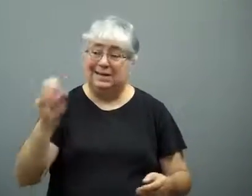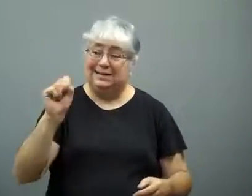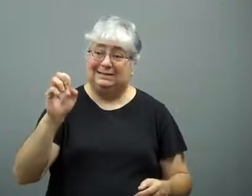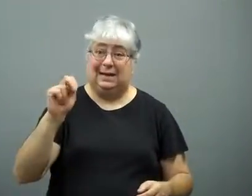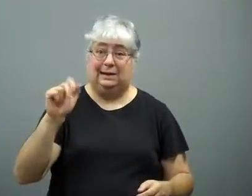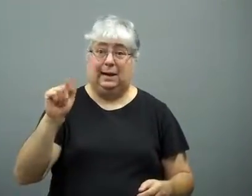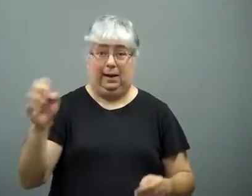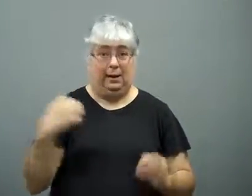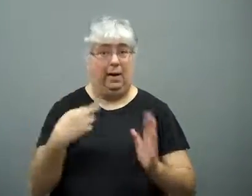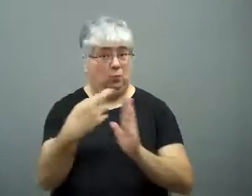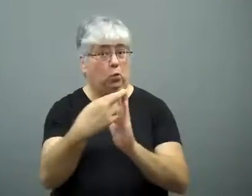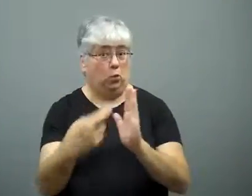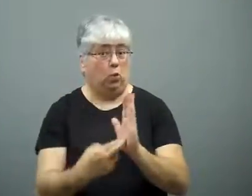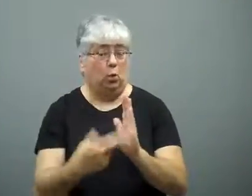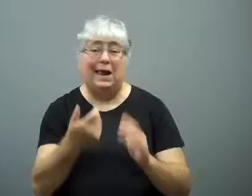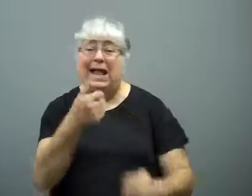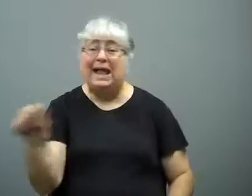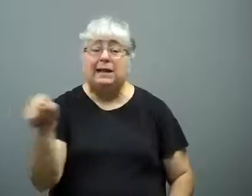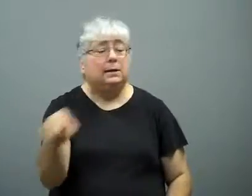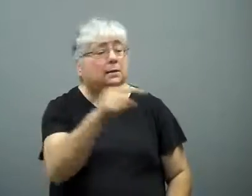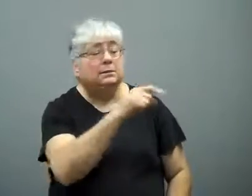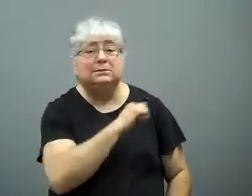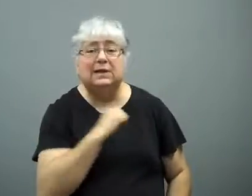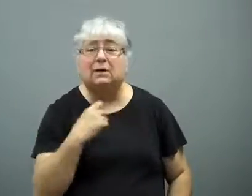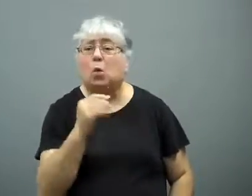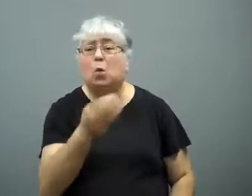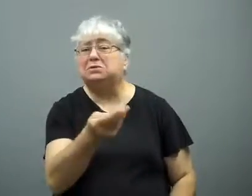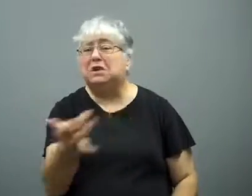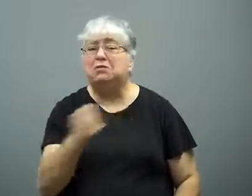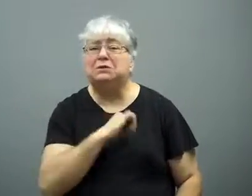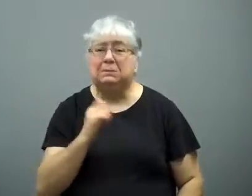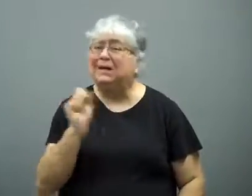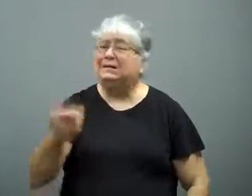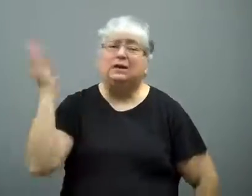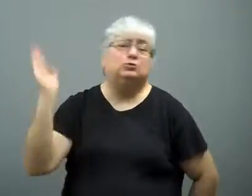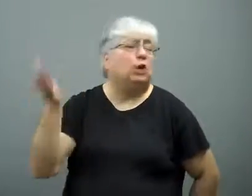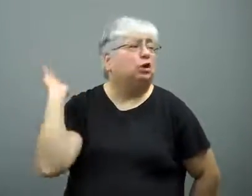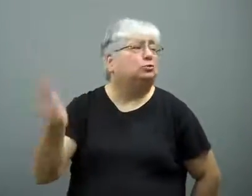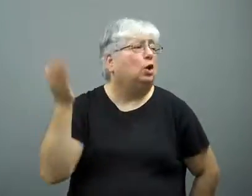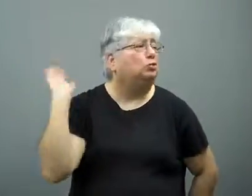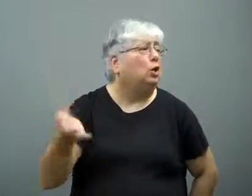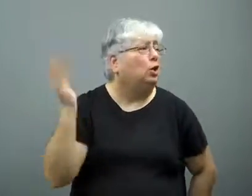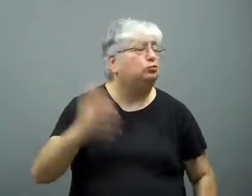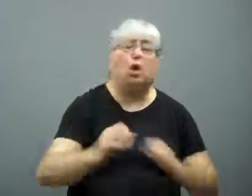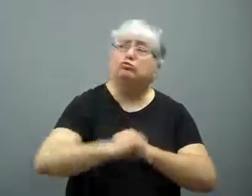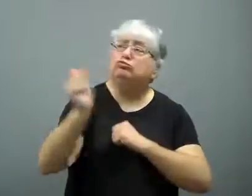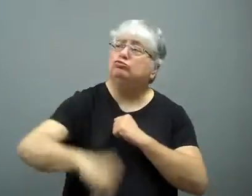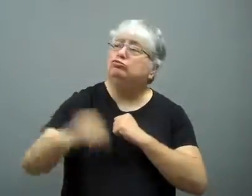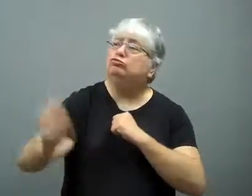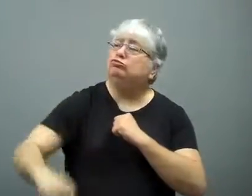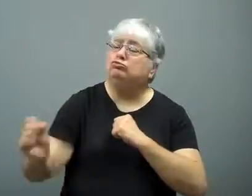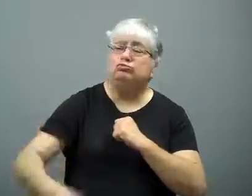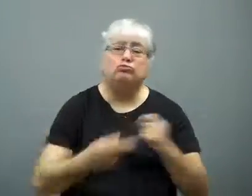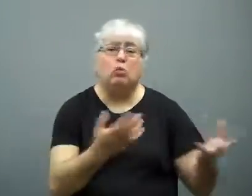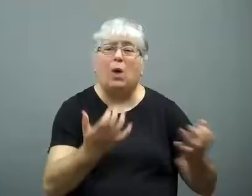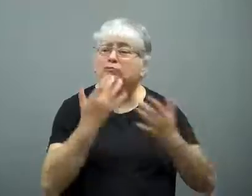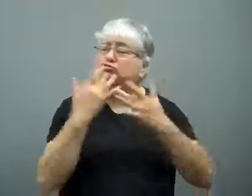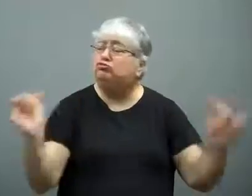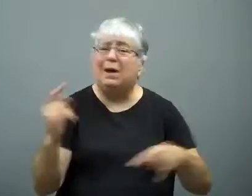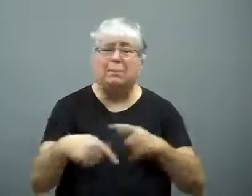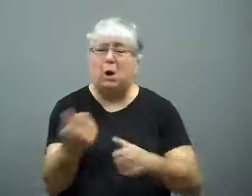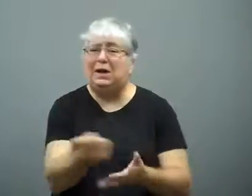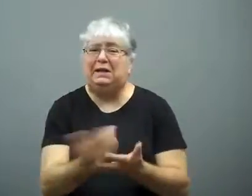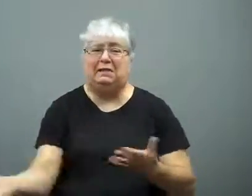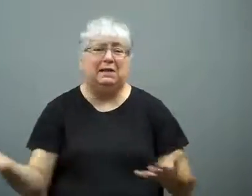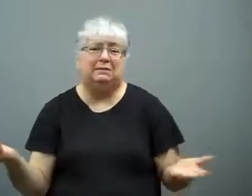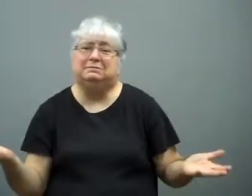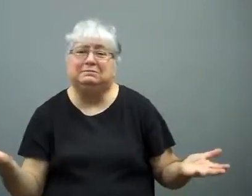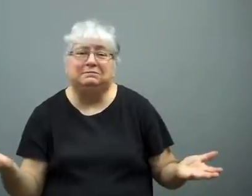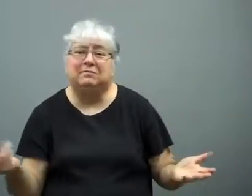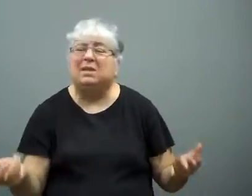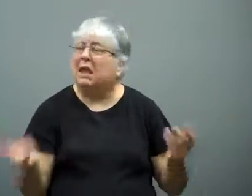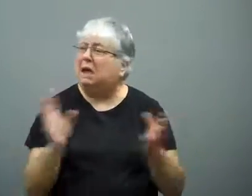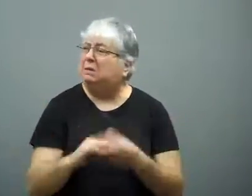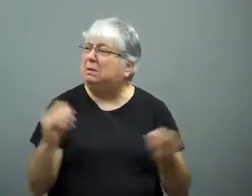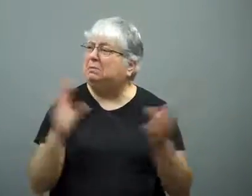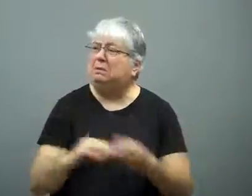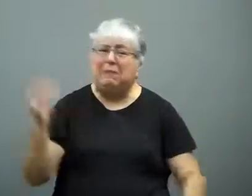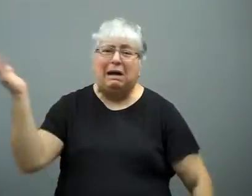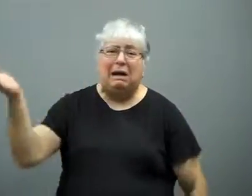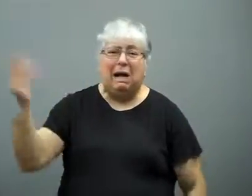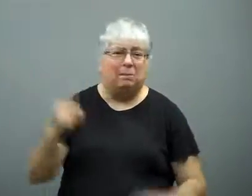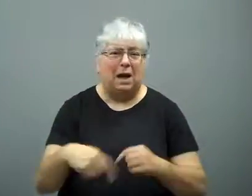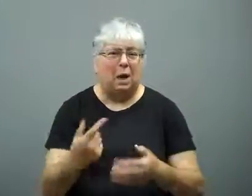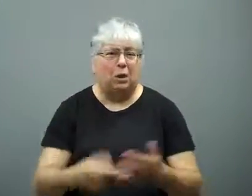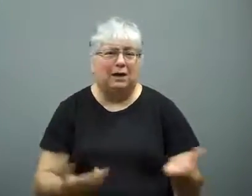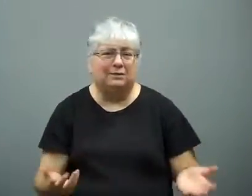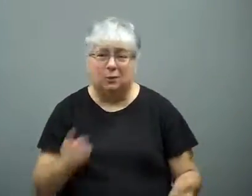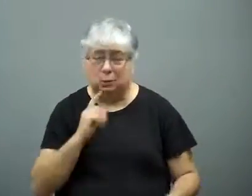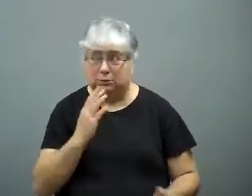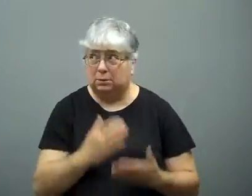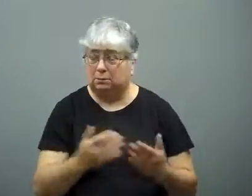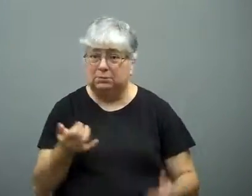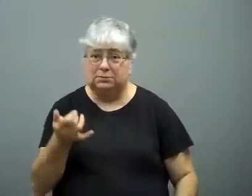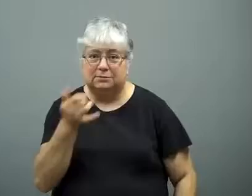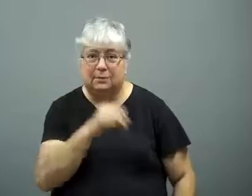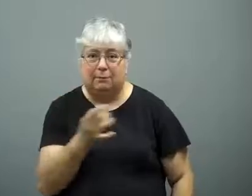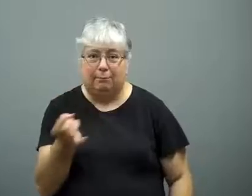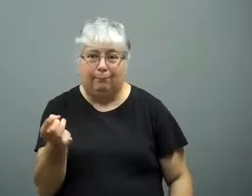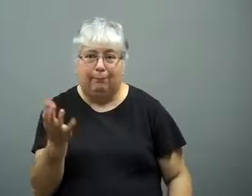Senate rules allow any senator or multiple senators to talk as long as they want